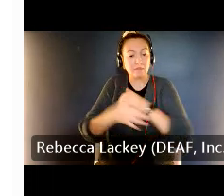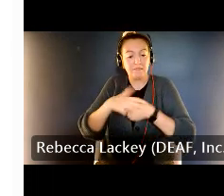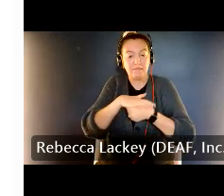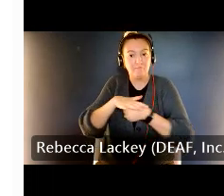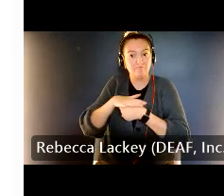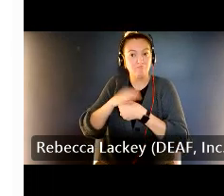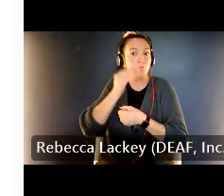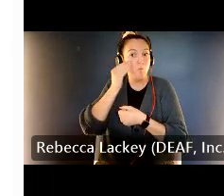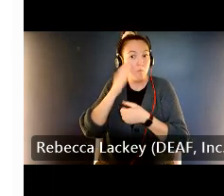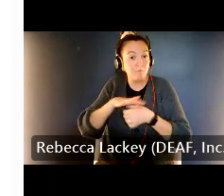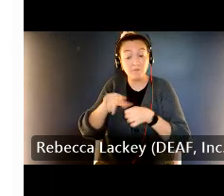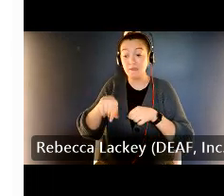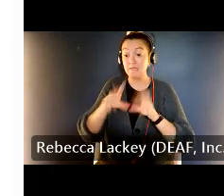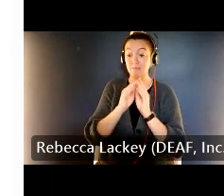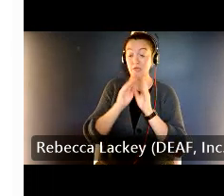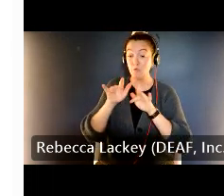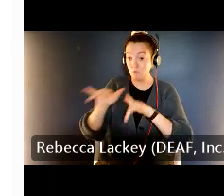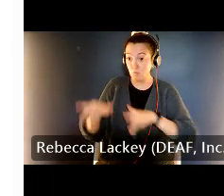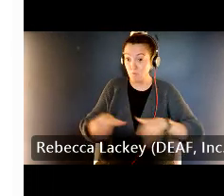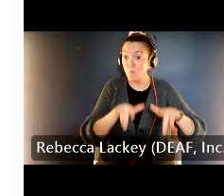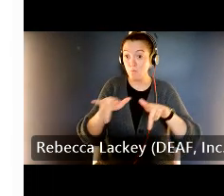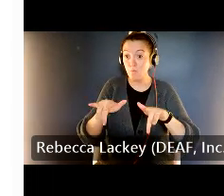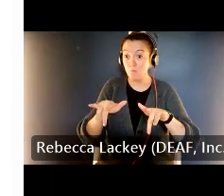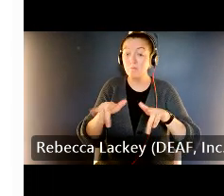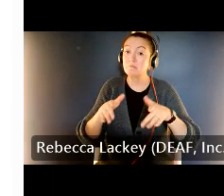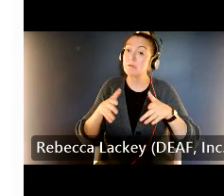This meeting is being recorded to enable closed captioning.